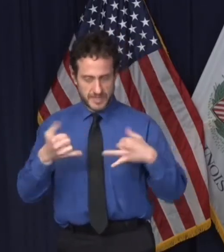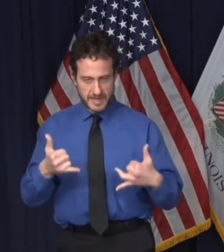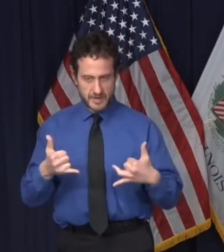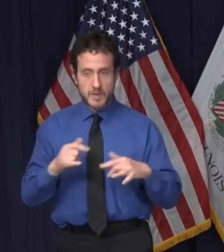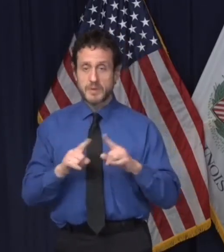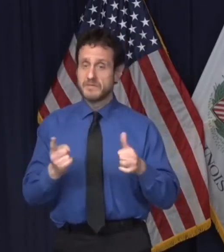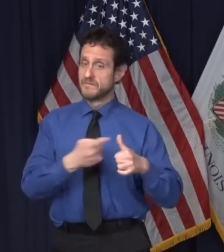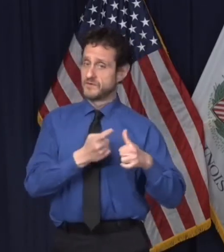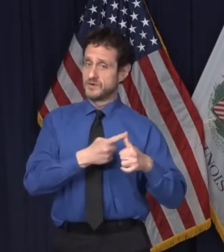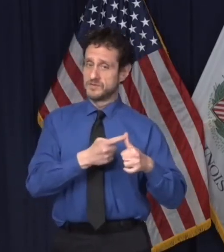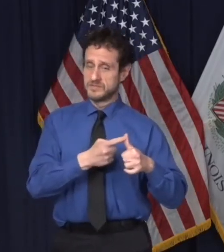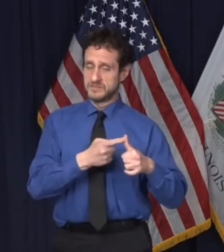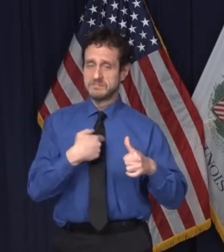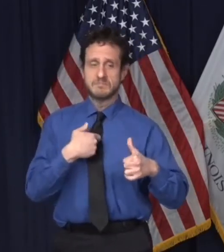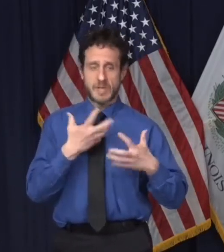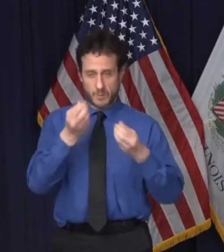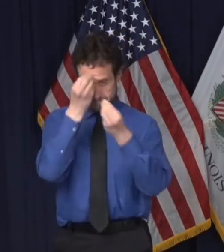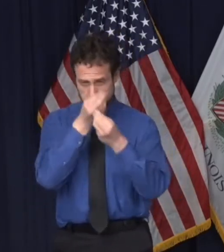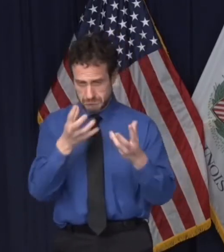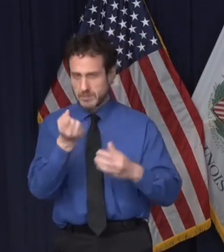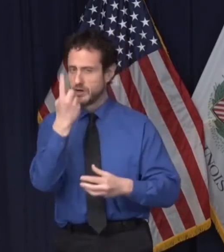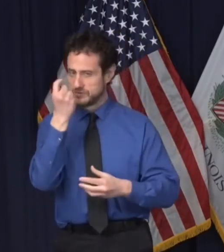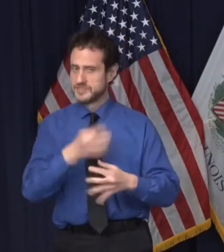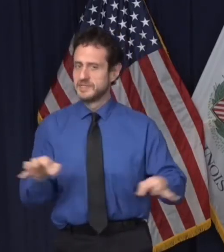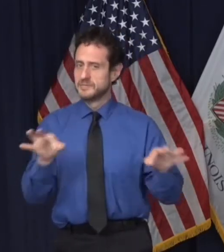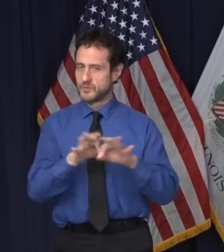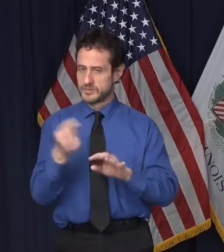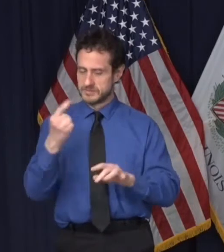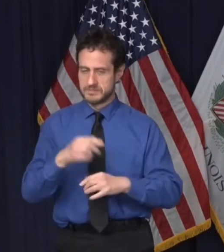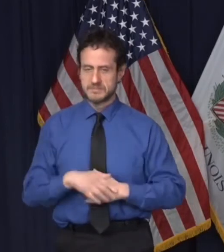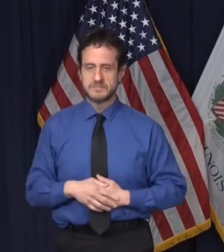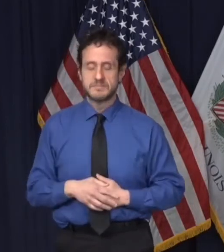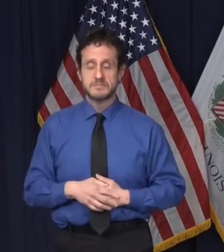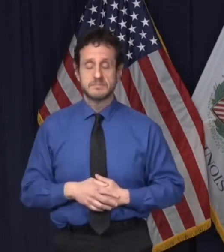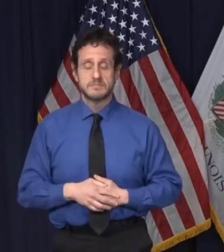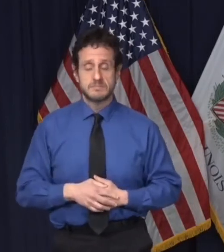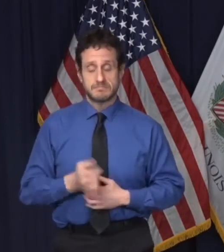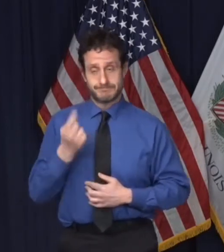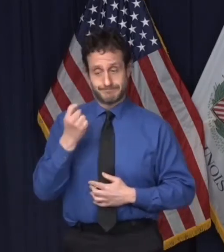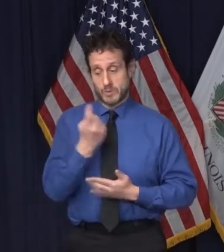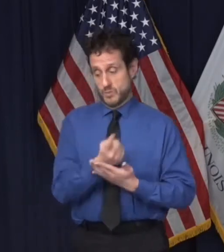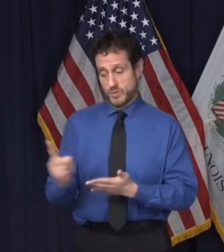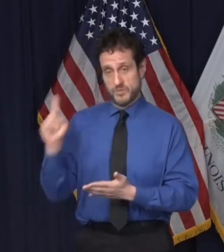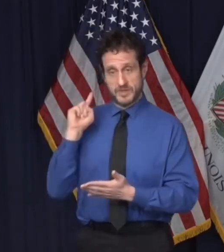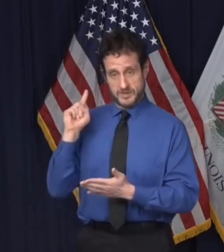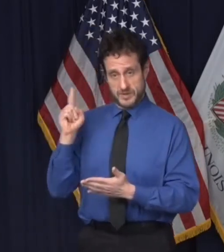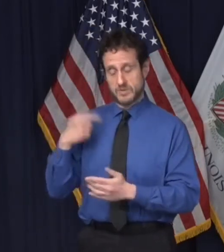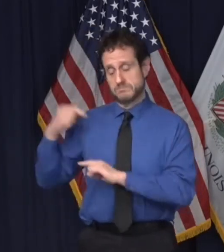HANDLINGLARGERCONTEXT OF OUR CURVE. BEFORE WE GET INTO THE DATA AND THE TRENDS WE ARE SEEING, I WANT EVERYONE TO UNDERSTAND SOMETHING